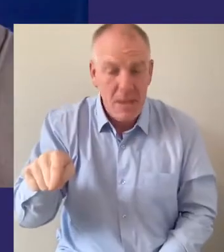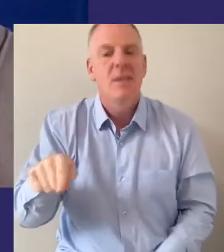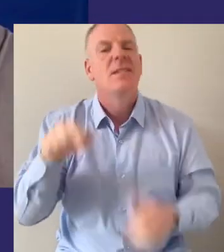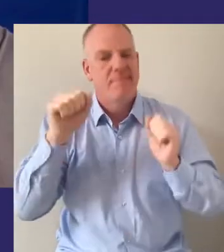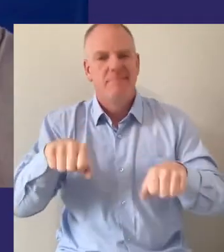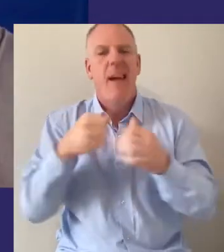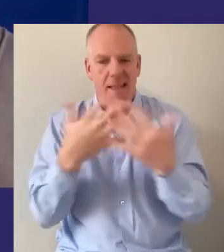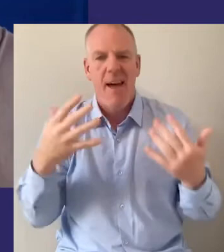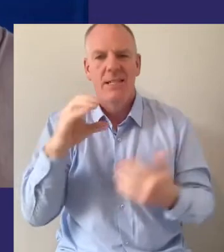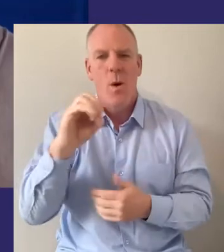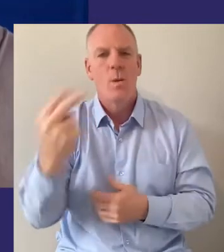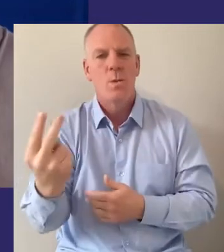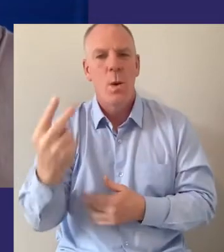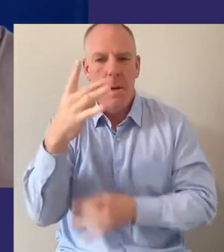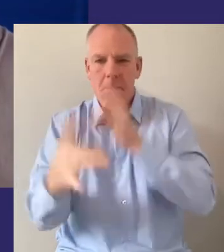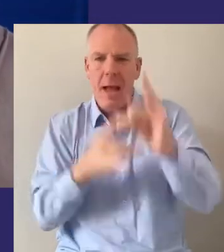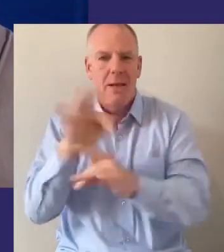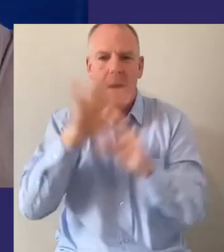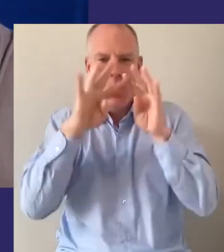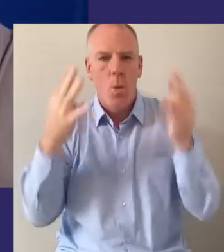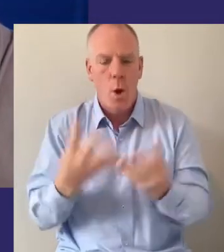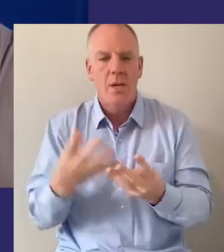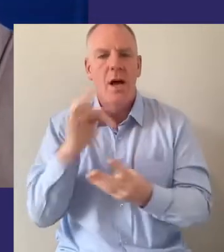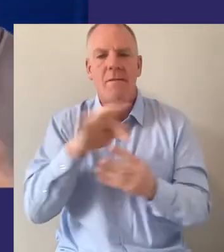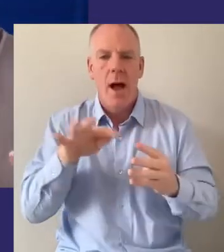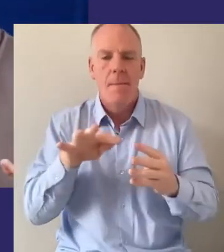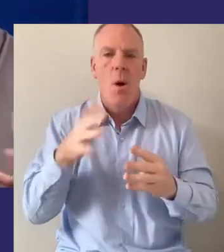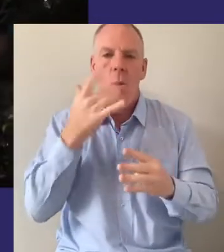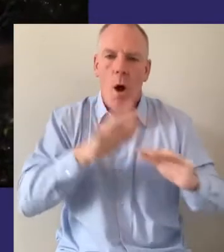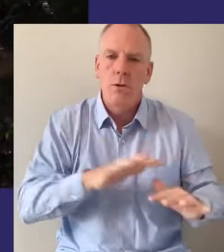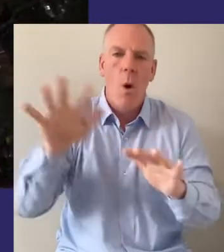A lot of the oxygen that's produced on the planet can come from the ocean or the land,